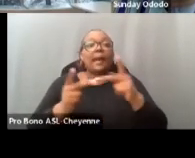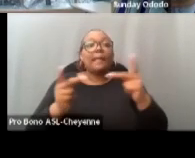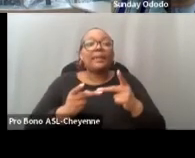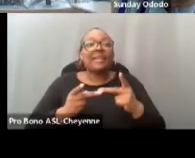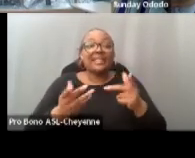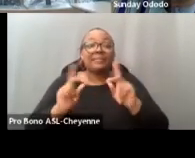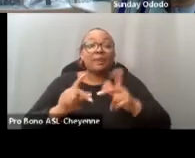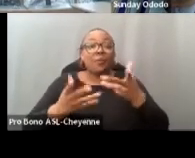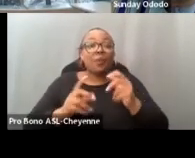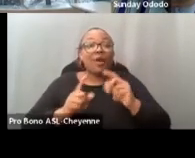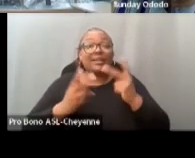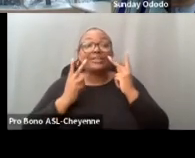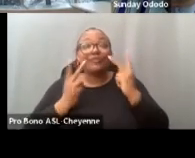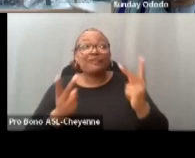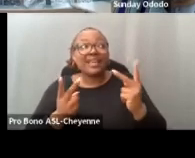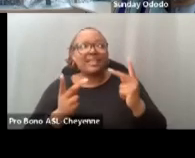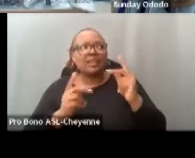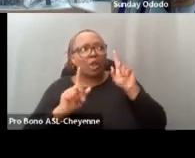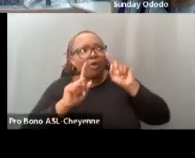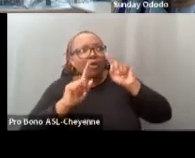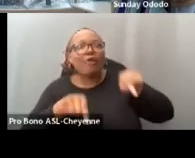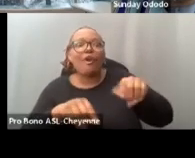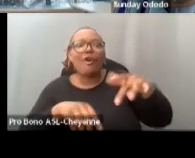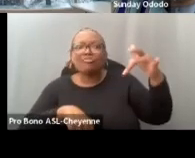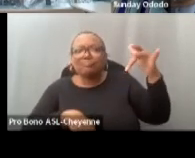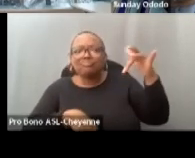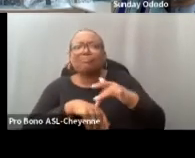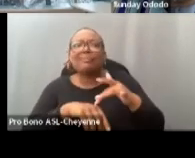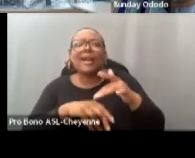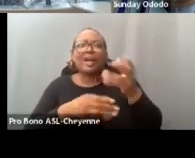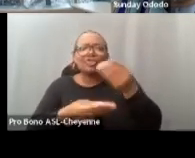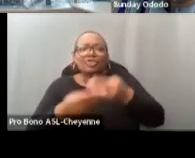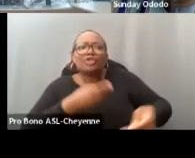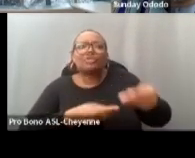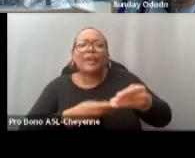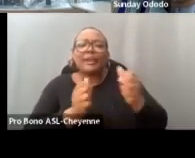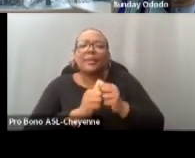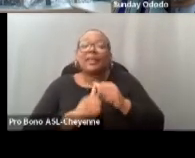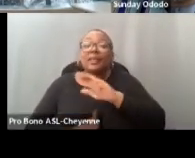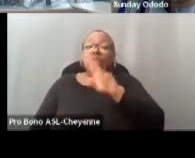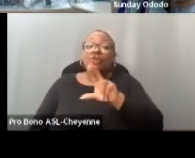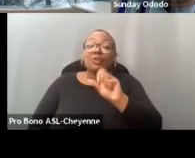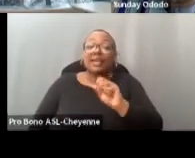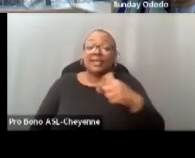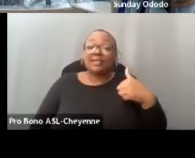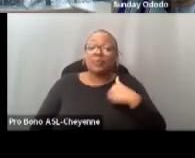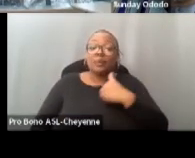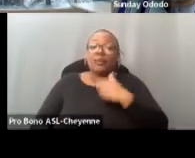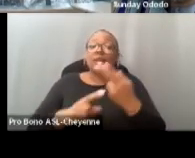a place that people wanna go to and trade with. The United States, when we use cultural diplomacy